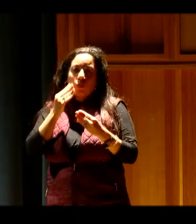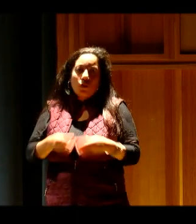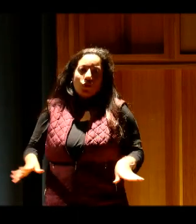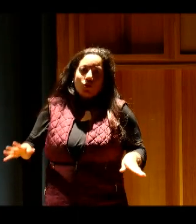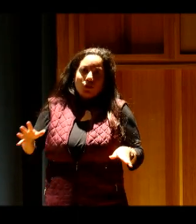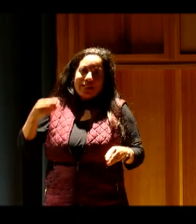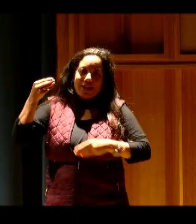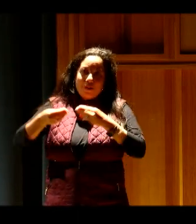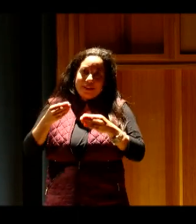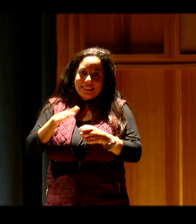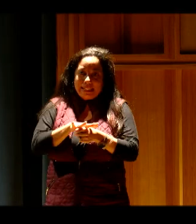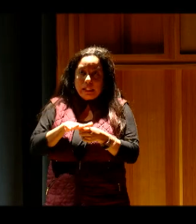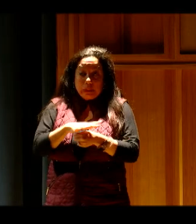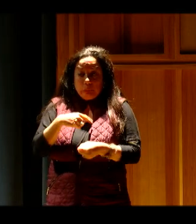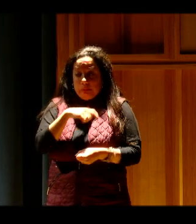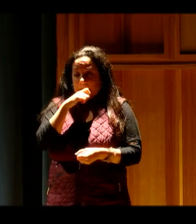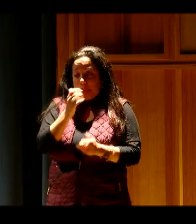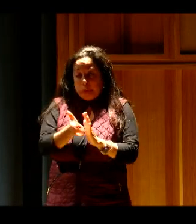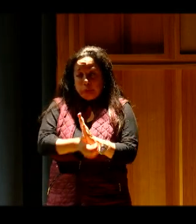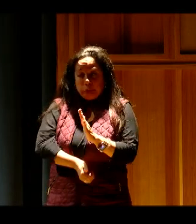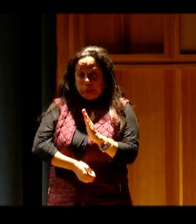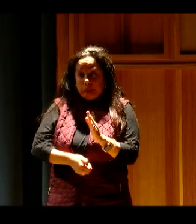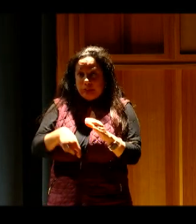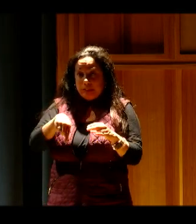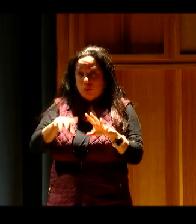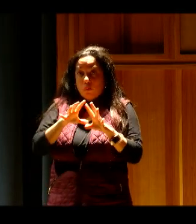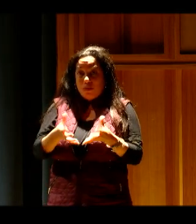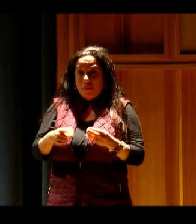We're not very good in our world about planning to lose things.